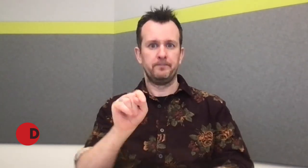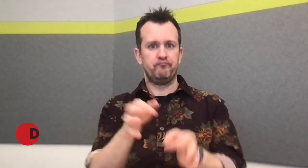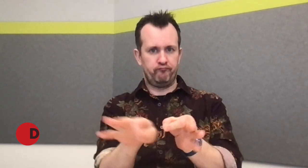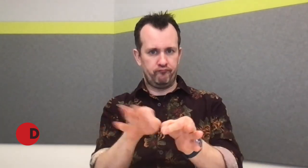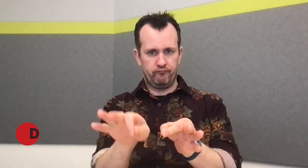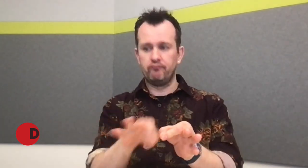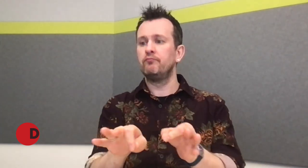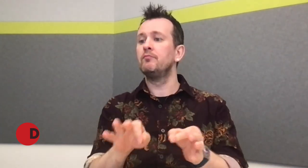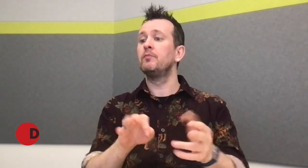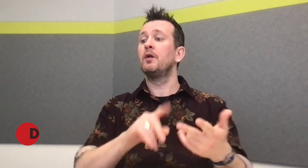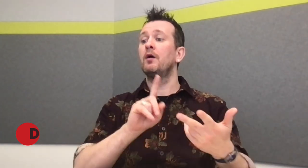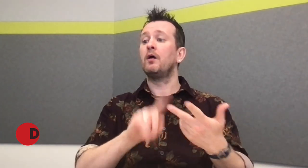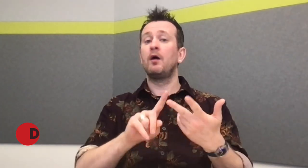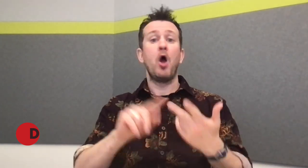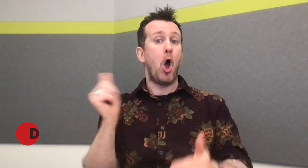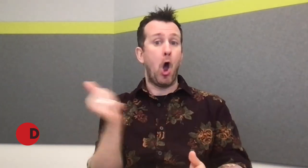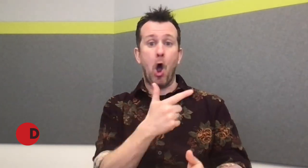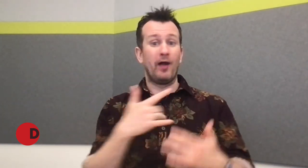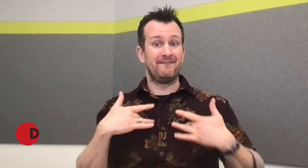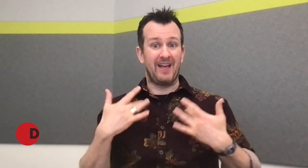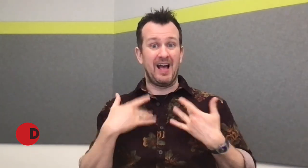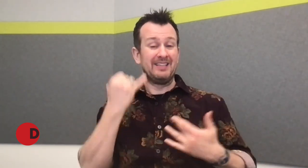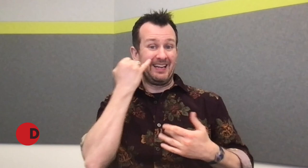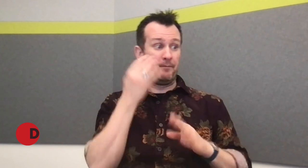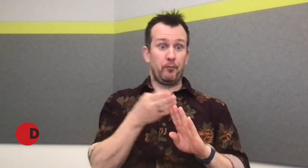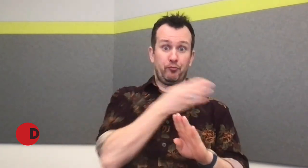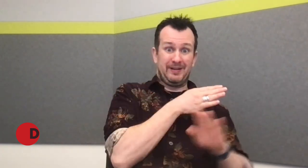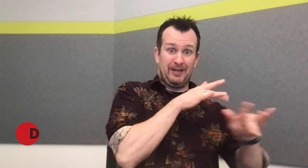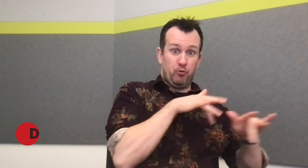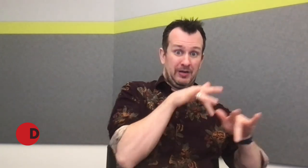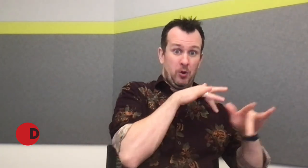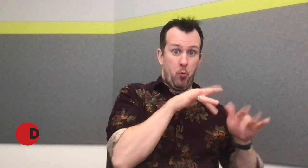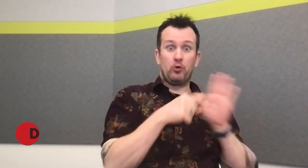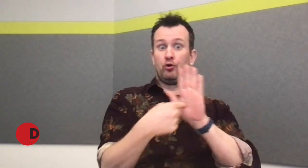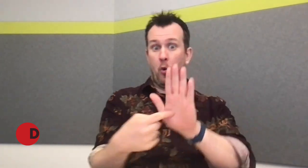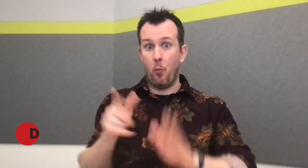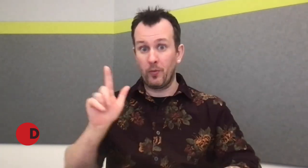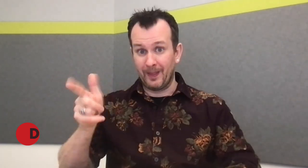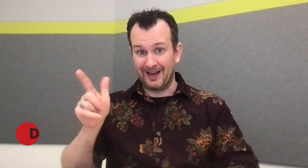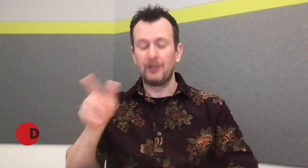If they are pre-recorded, there will have closed captioning